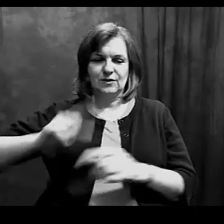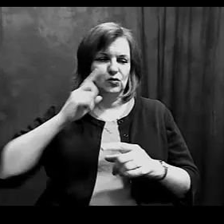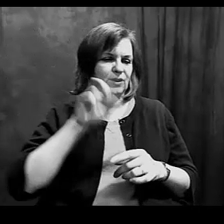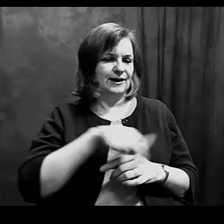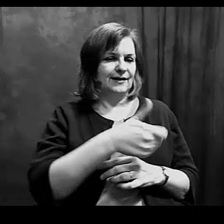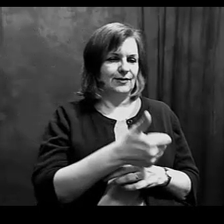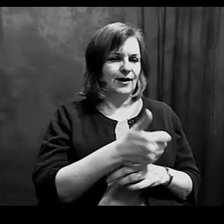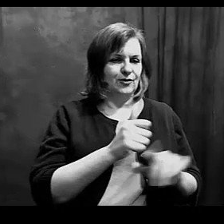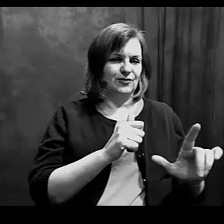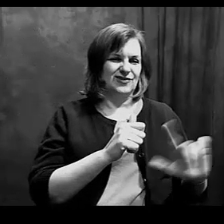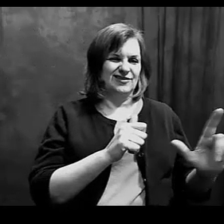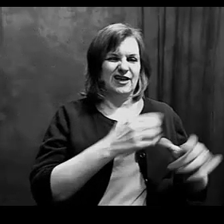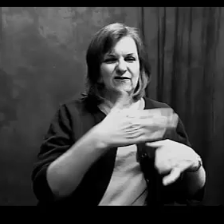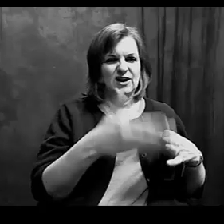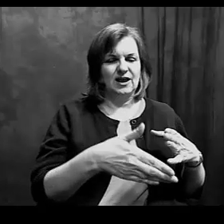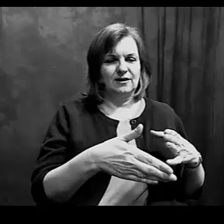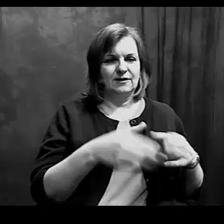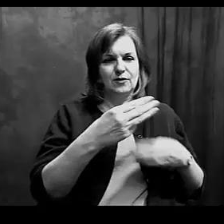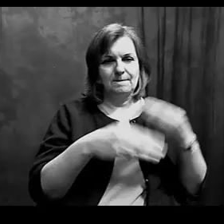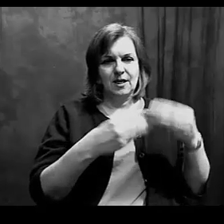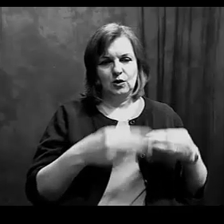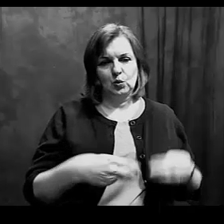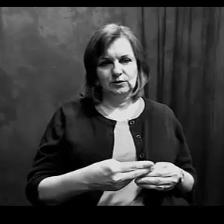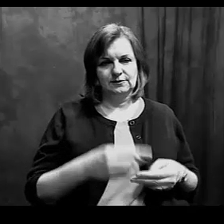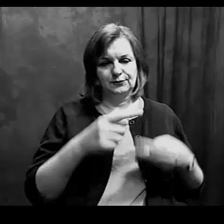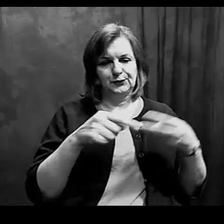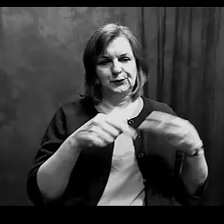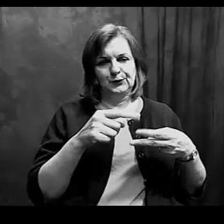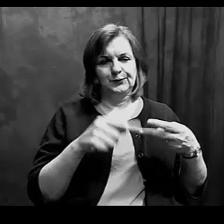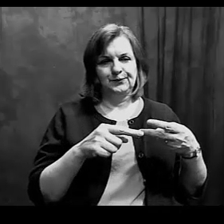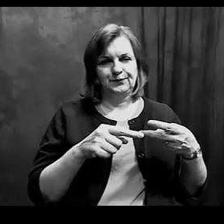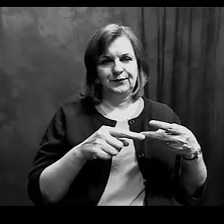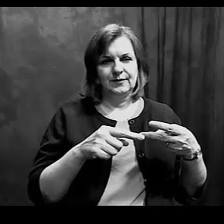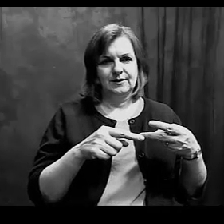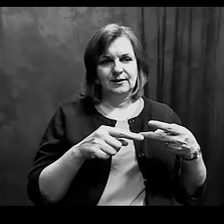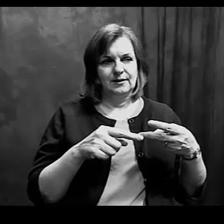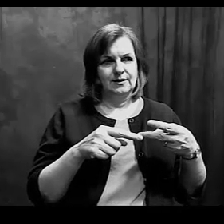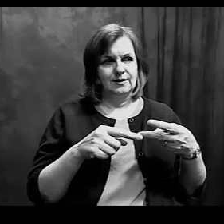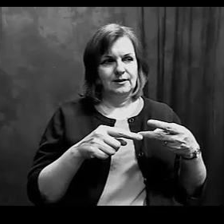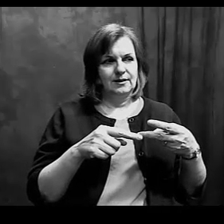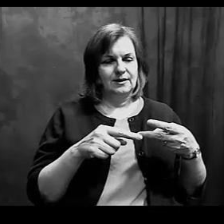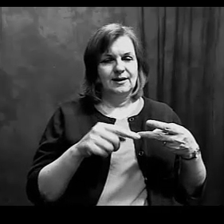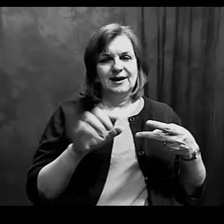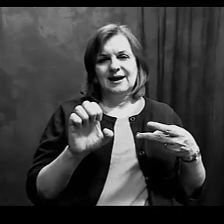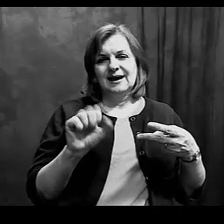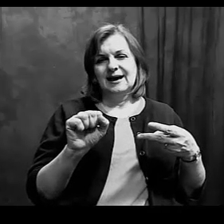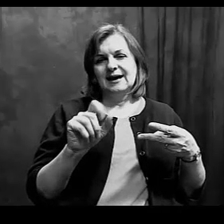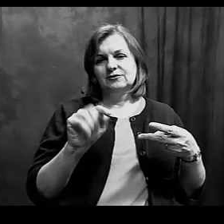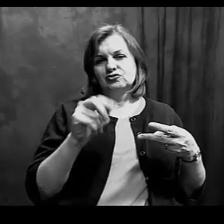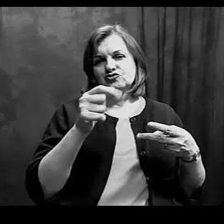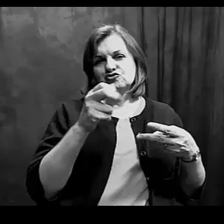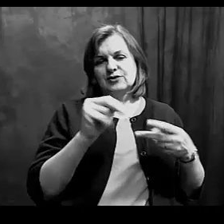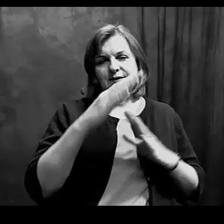same same but then if we look at this end of the molecule on the left hand side